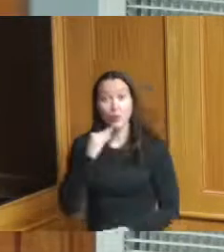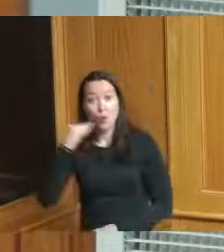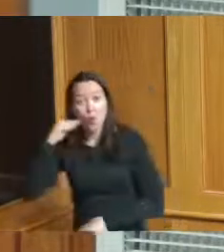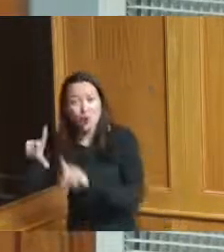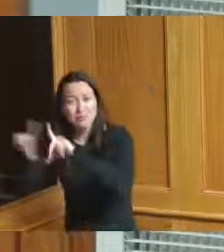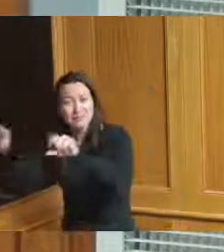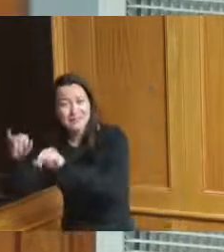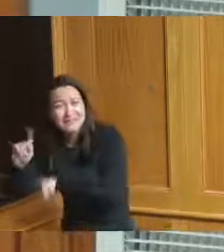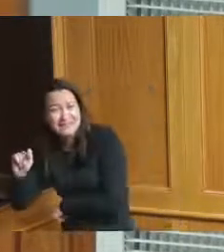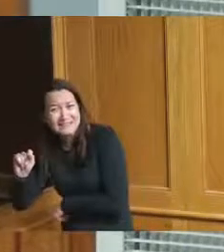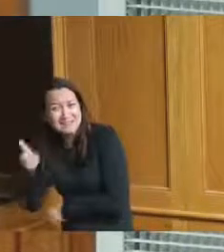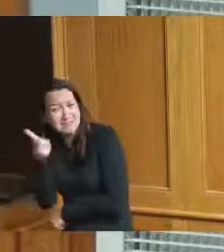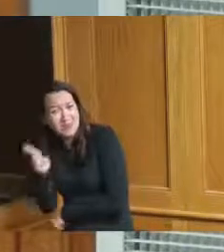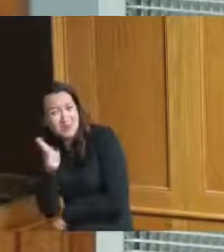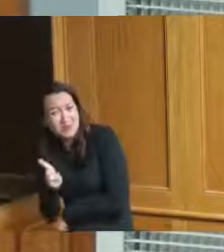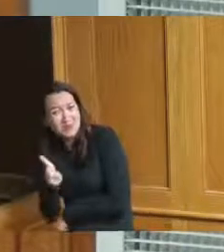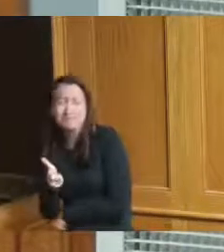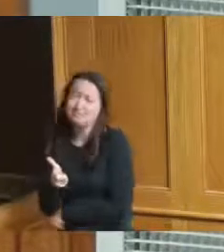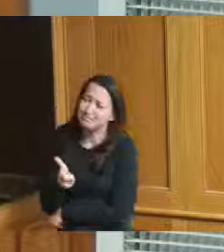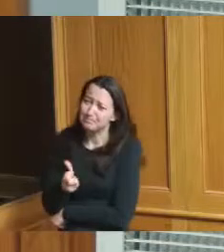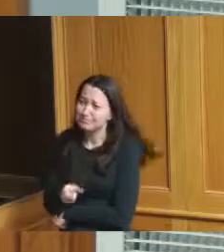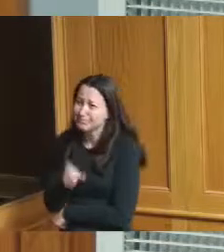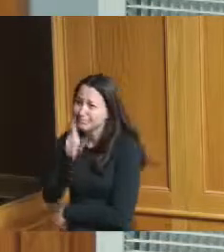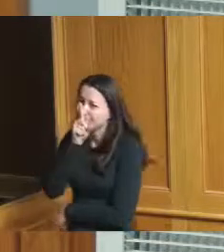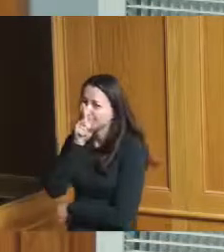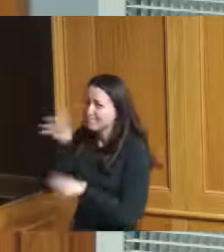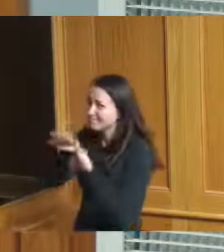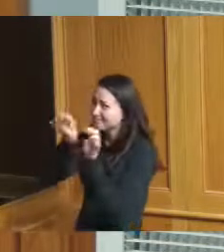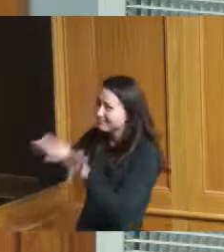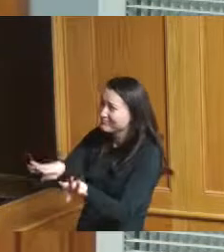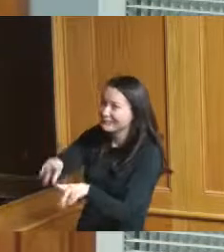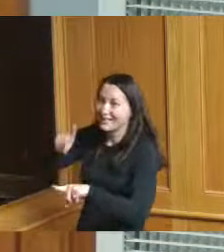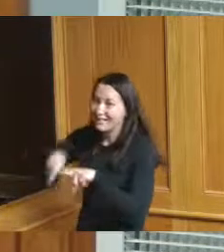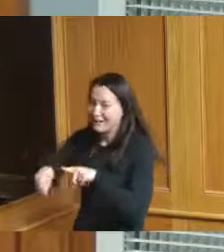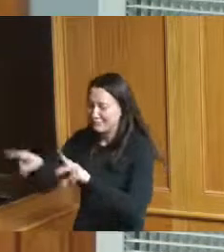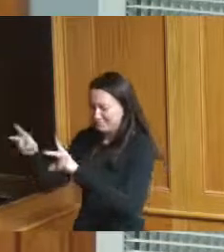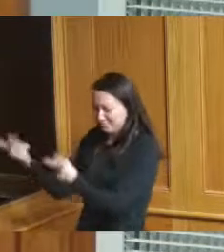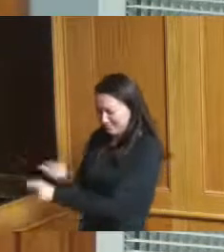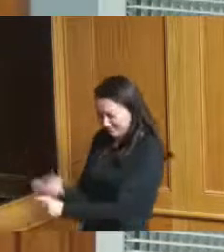doing for yourself will not make it back to the Health Department the number one most important